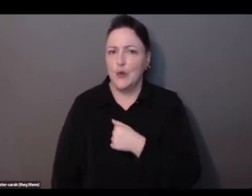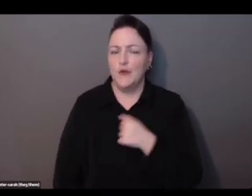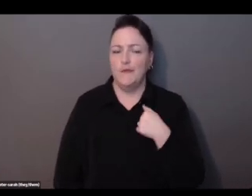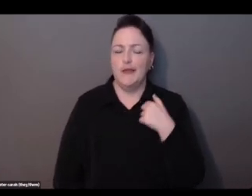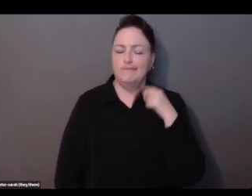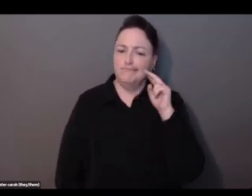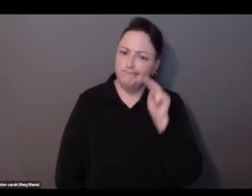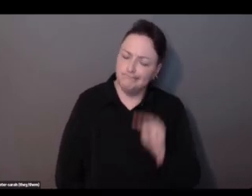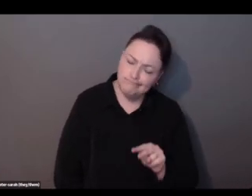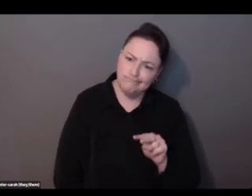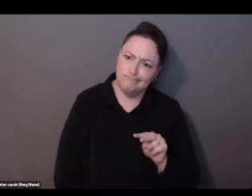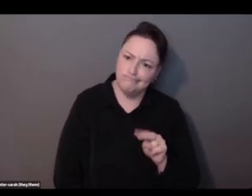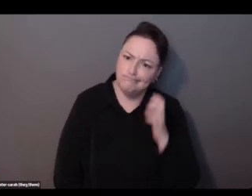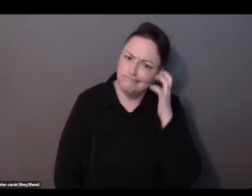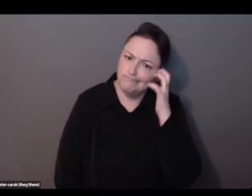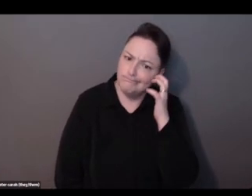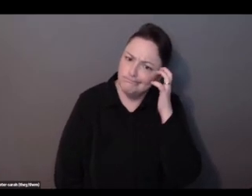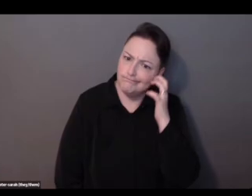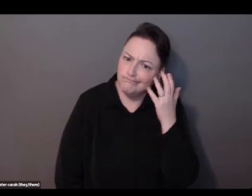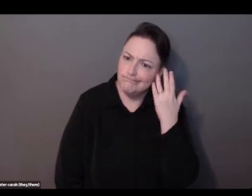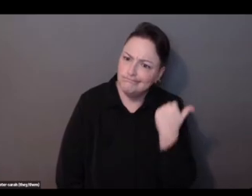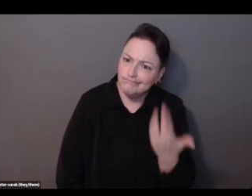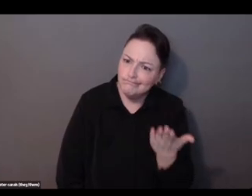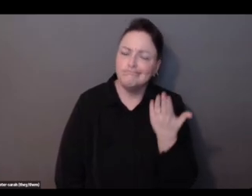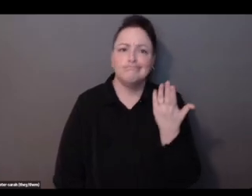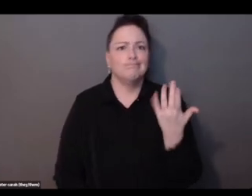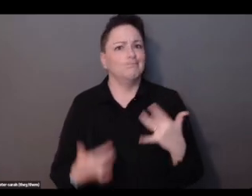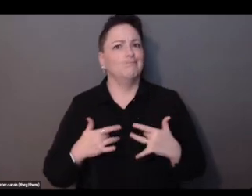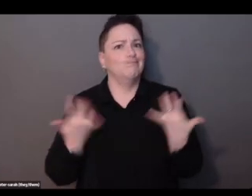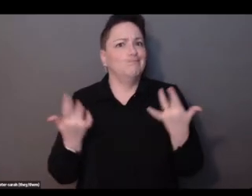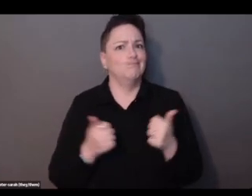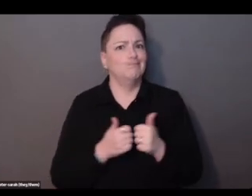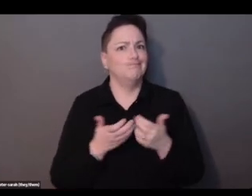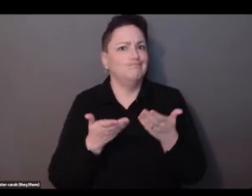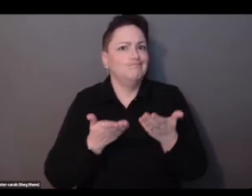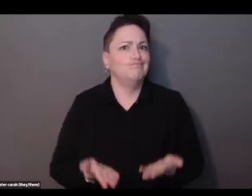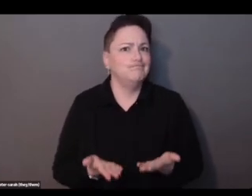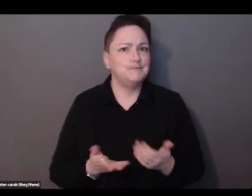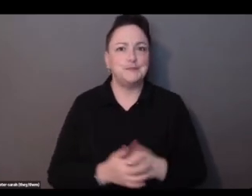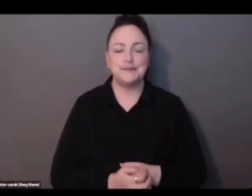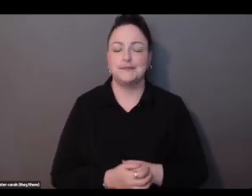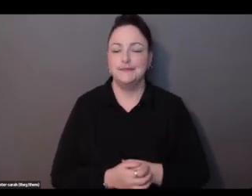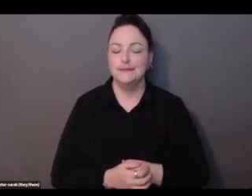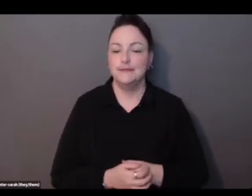trying to figure out what might be going on. We think that a lot of the numbers